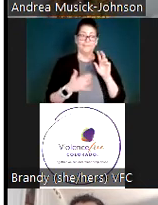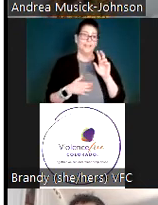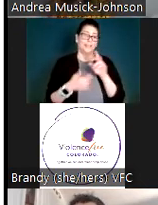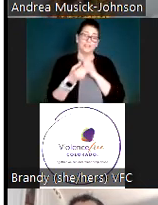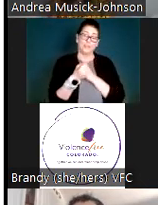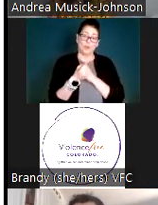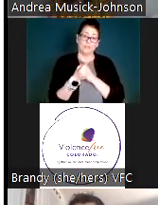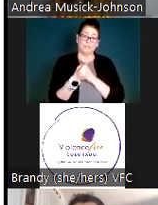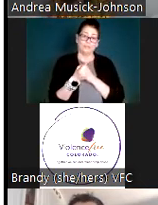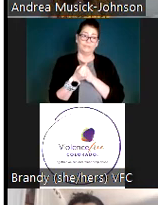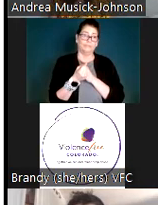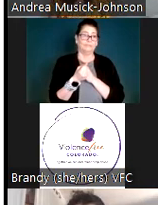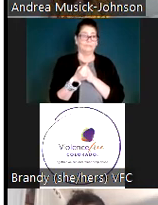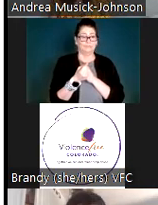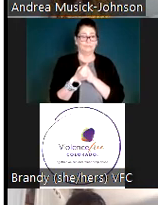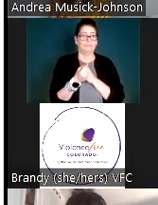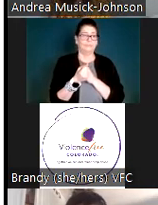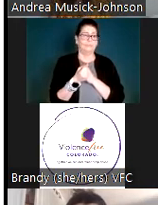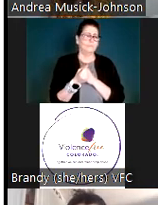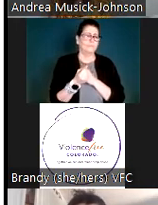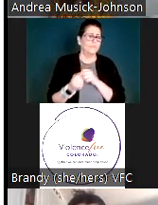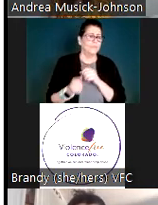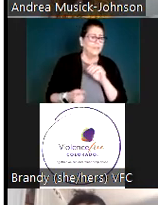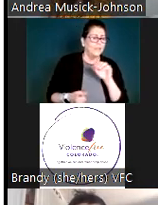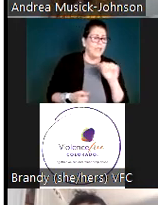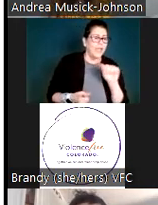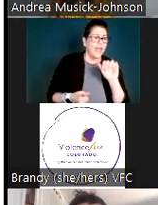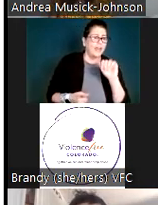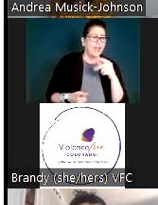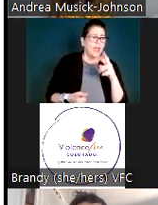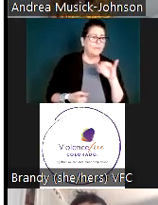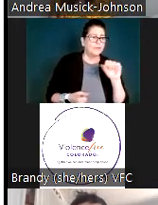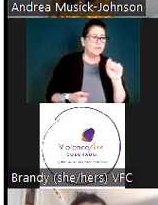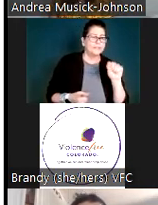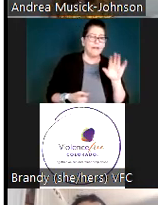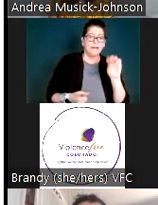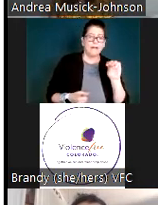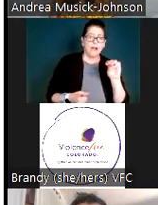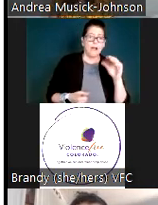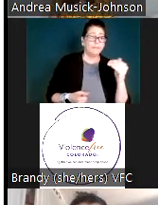with the VINEsupport@appriss.com email. Or you can call this number. It gives you